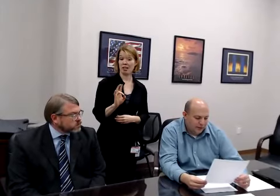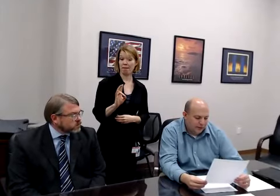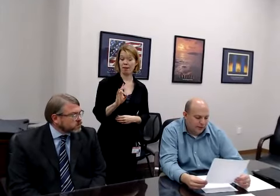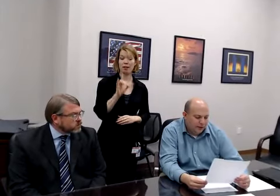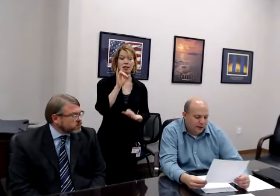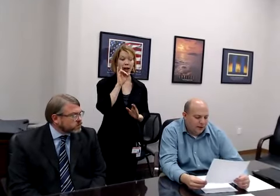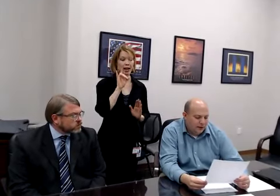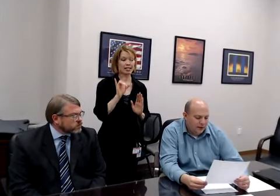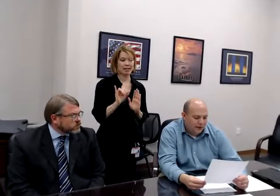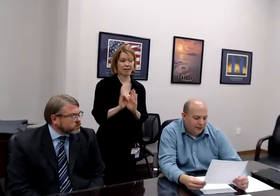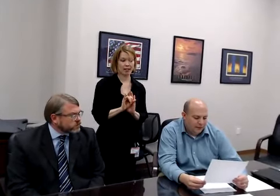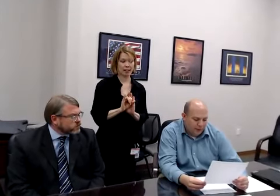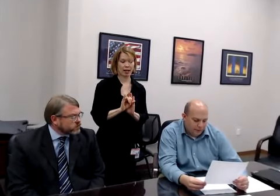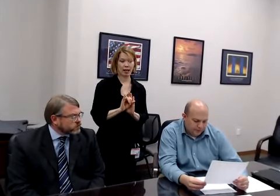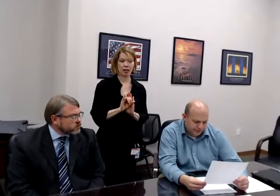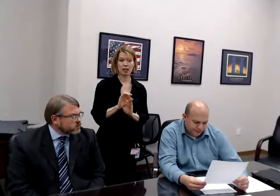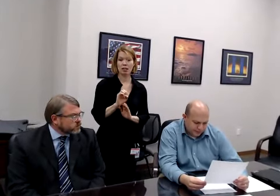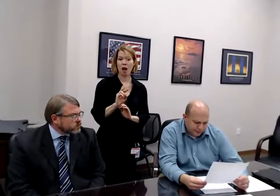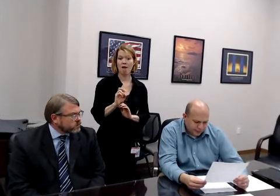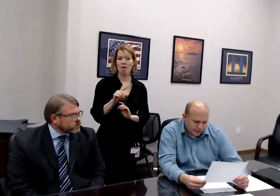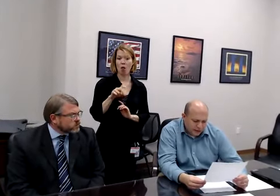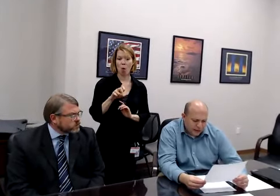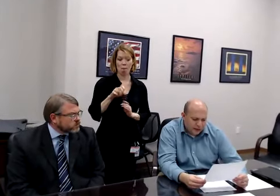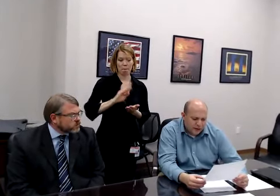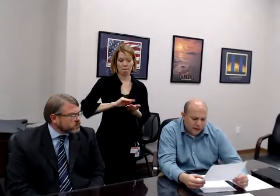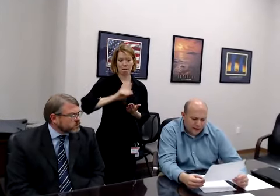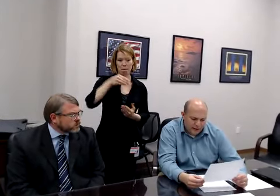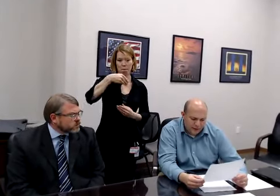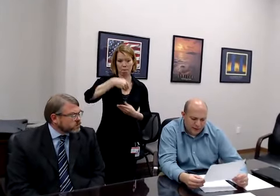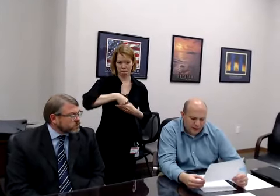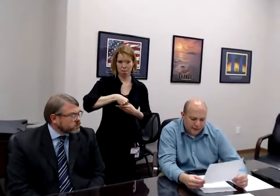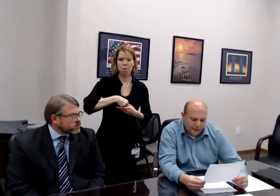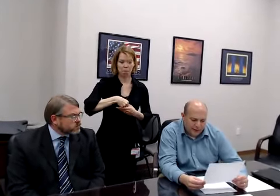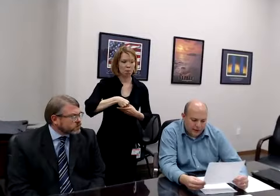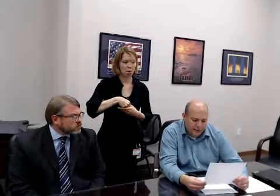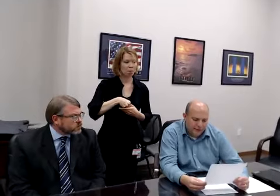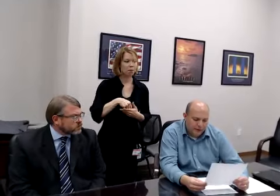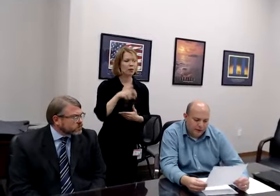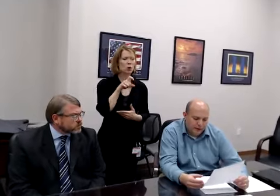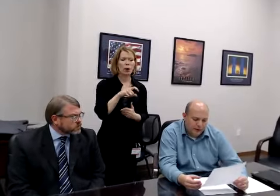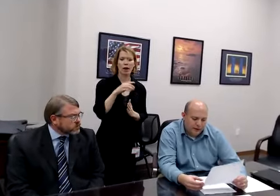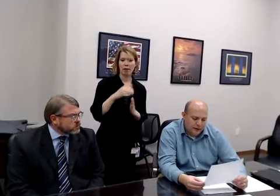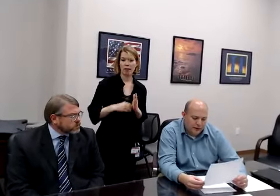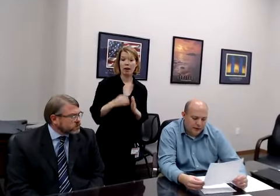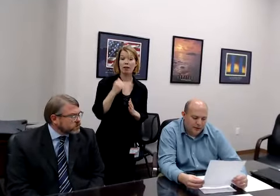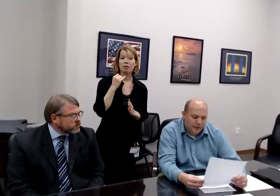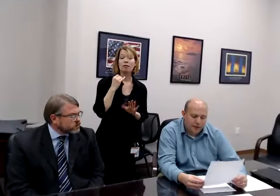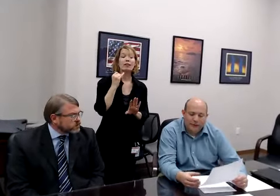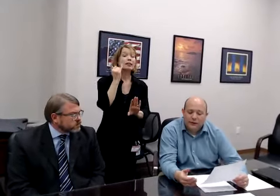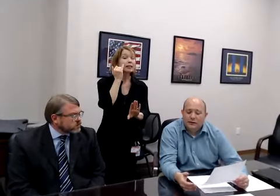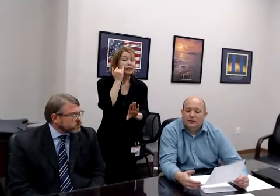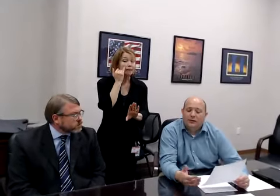envelop and statement of voter. Now, this you have to fill out if you want to get, the Board of Elections is